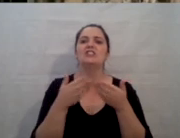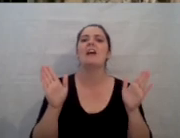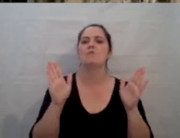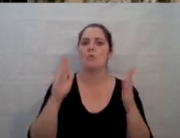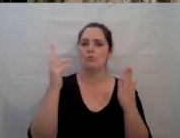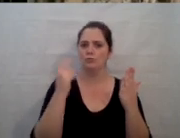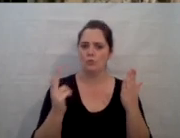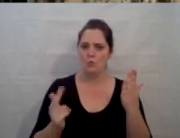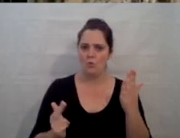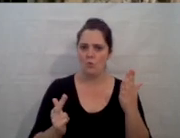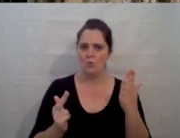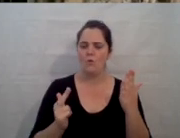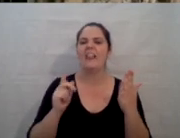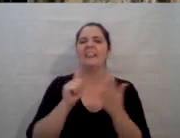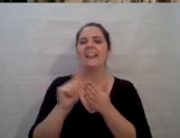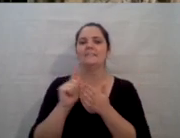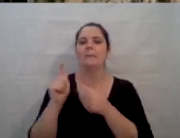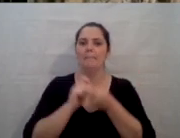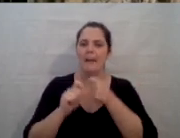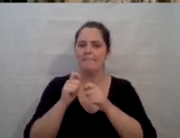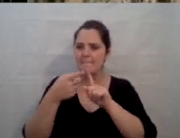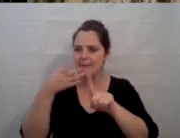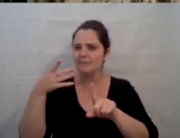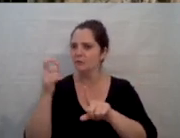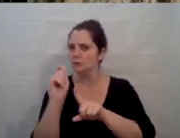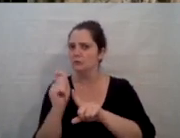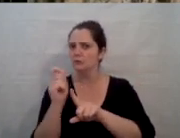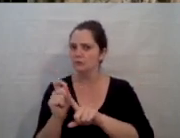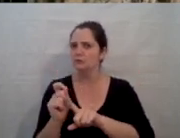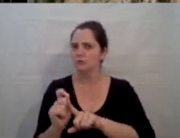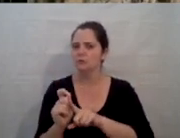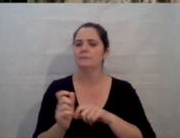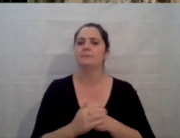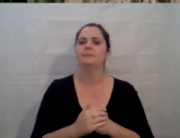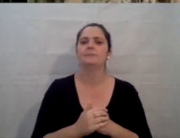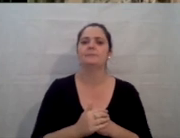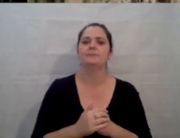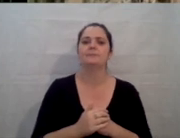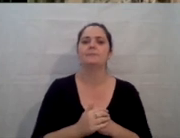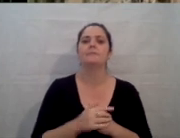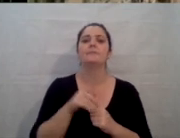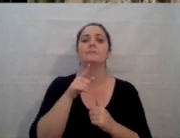So I'm looking at Rachel again and I'm going to start, okay this arm is hanging more or less straight down, the shoulders